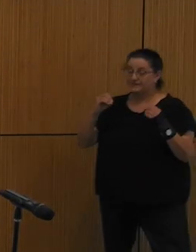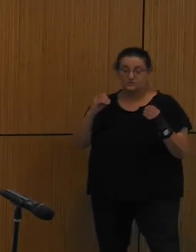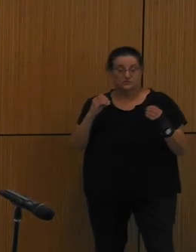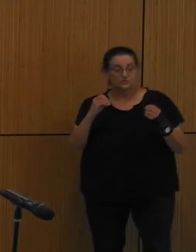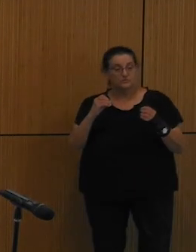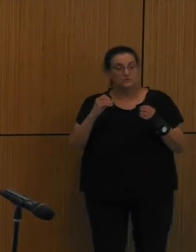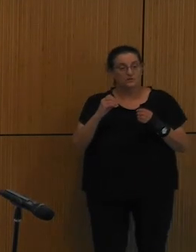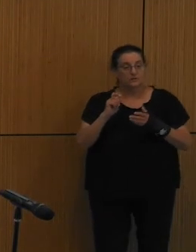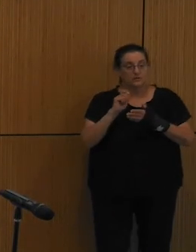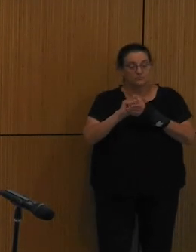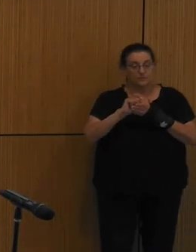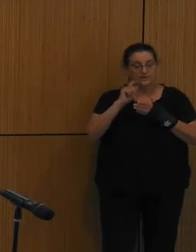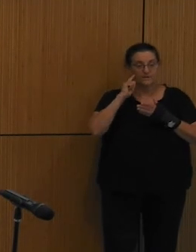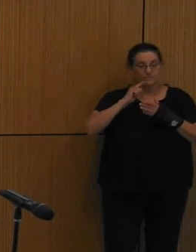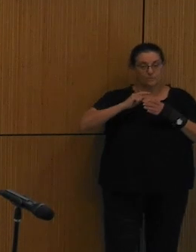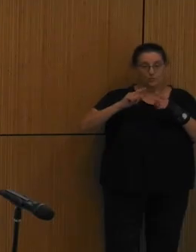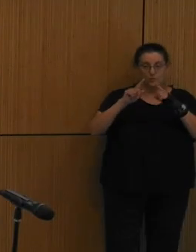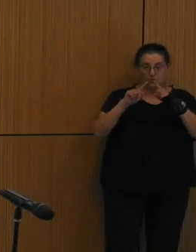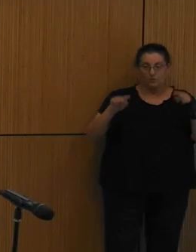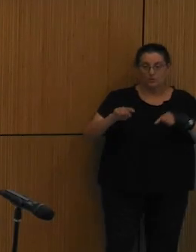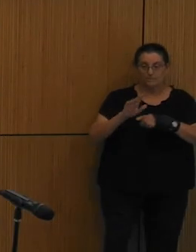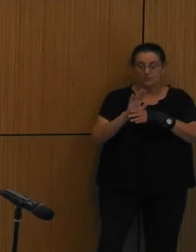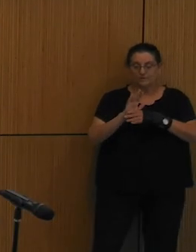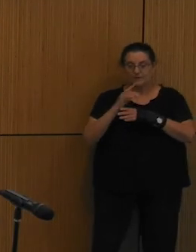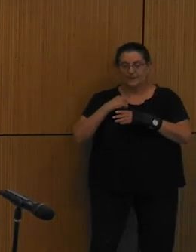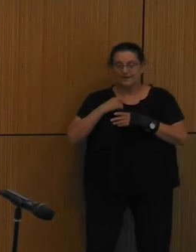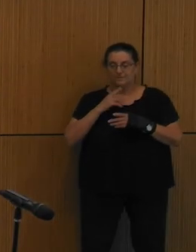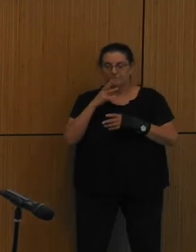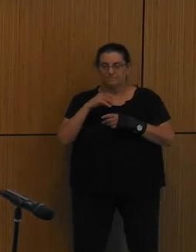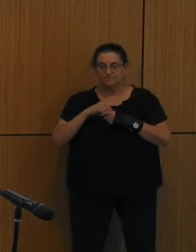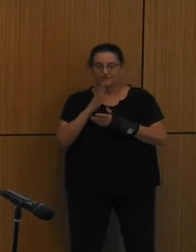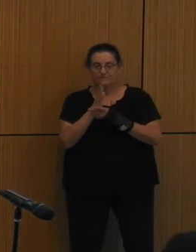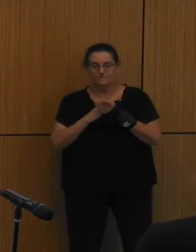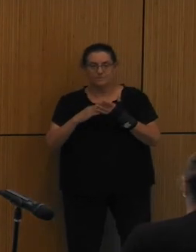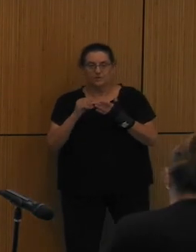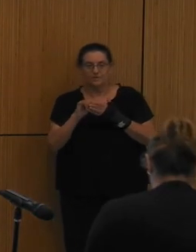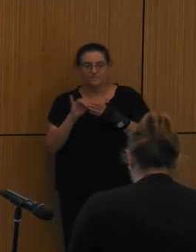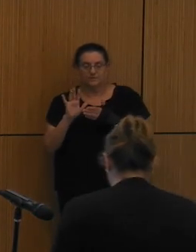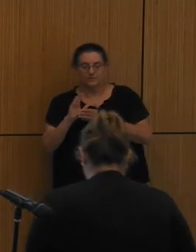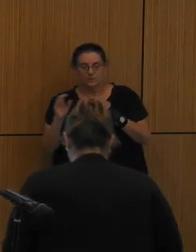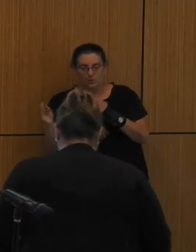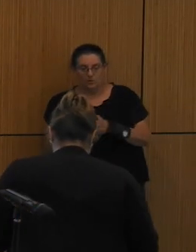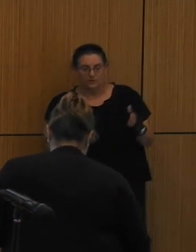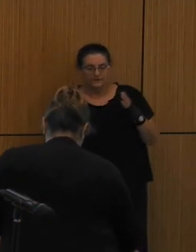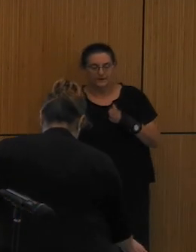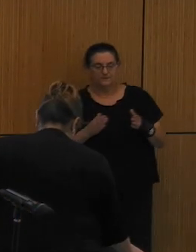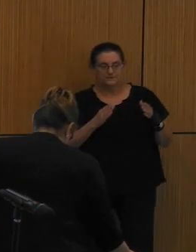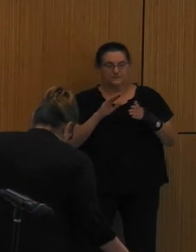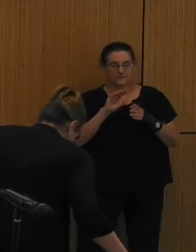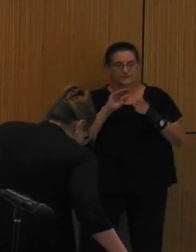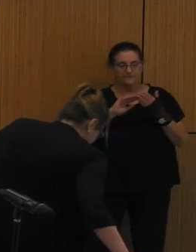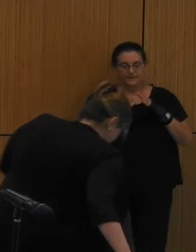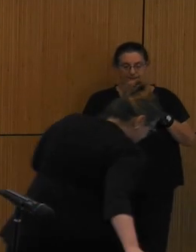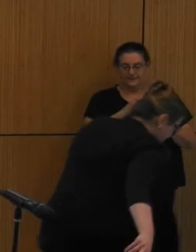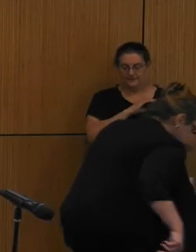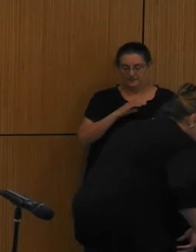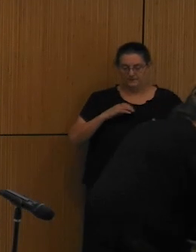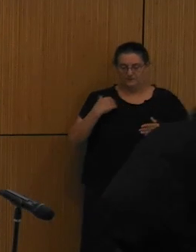of the presidential Symposium organizing committee. And I welcome you to the 2025 Presidential Symposium.